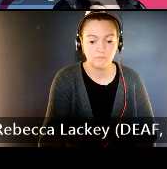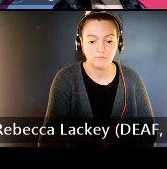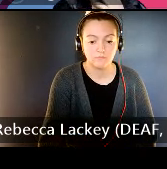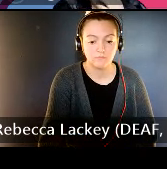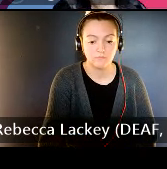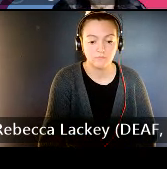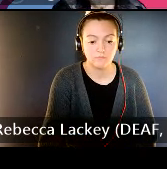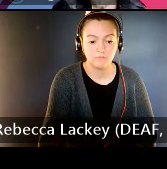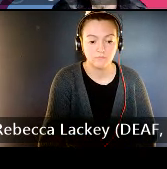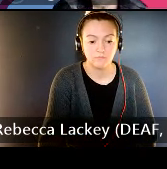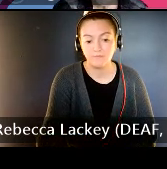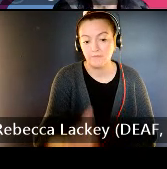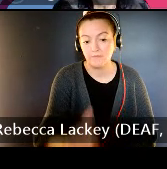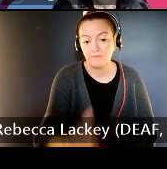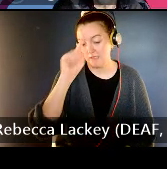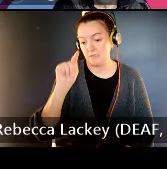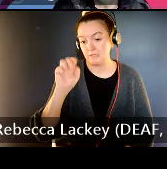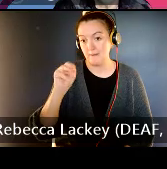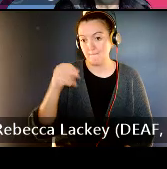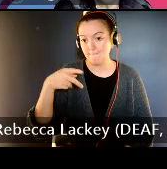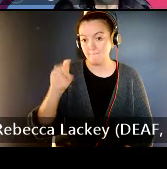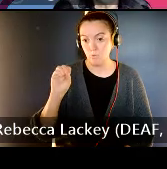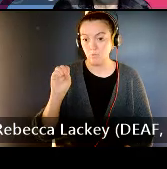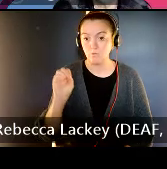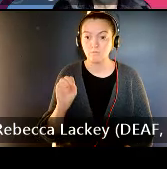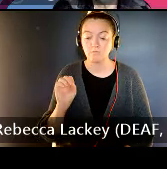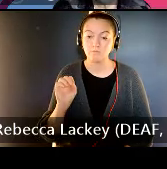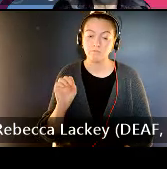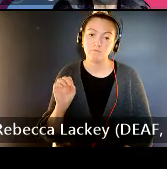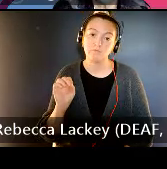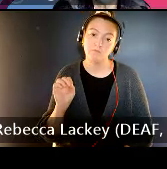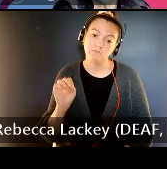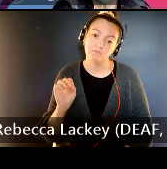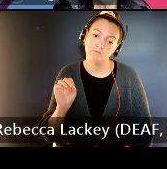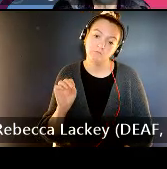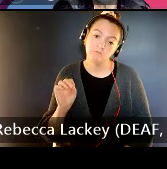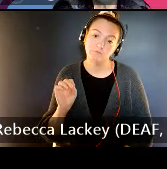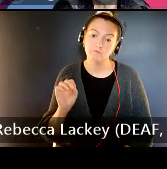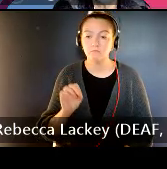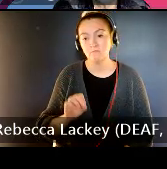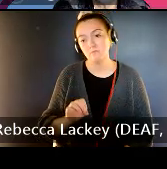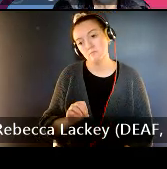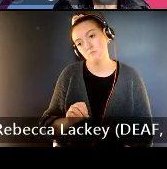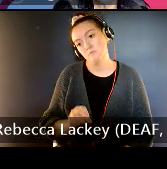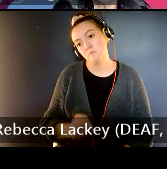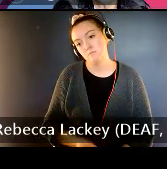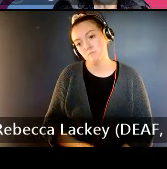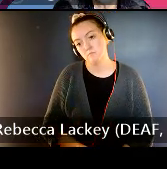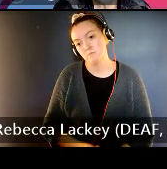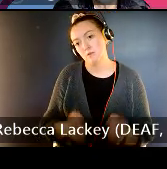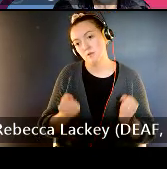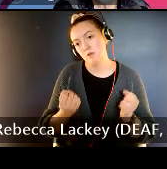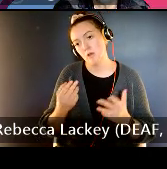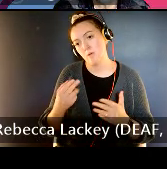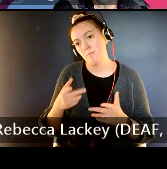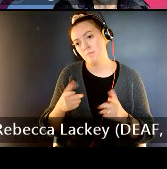So is that how many speed humps are OK?